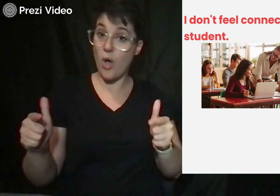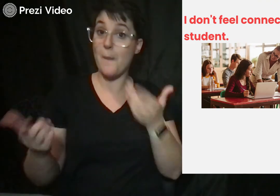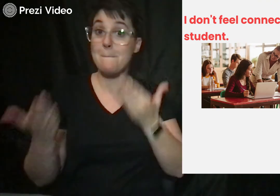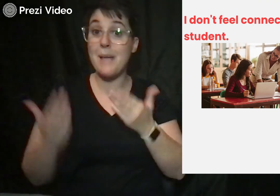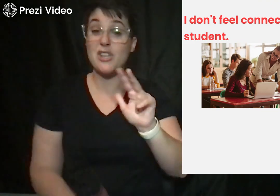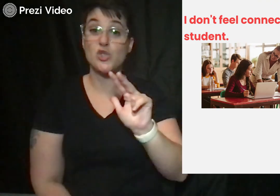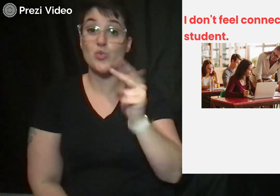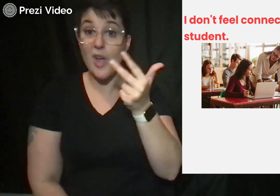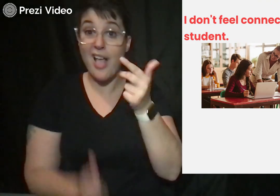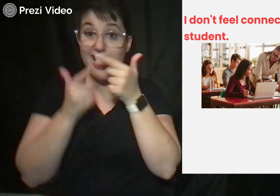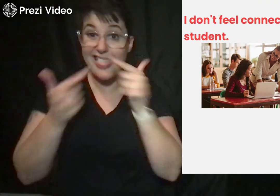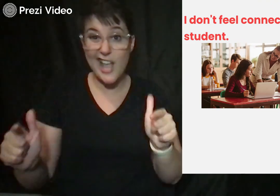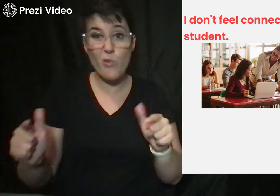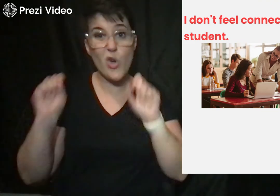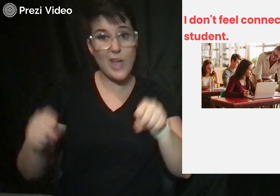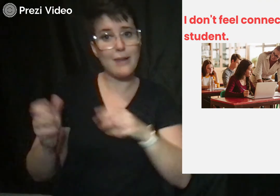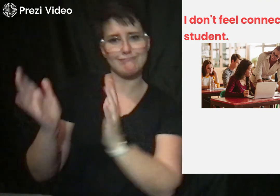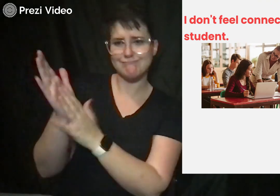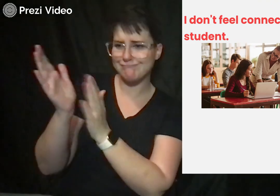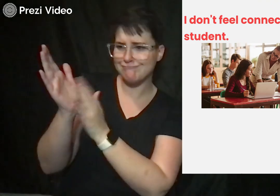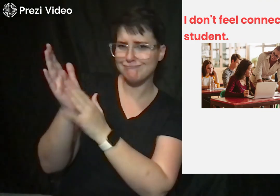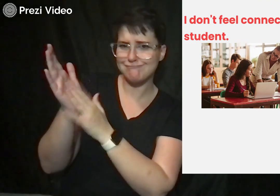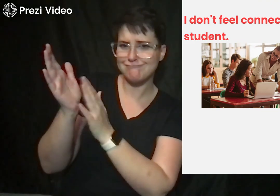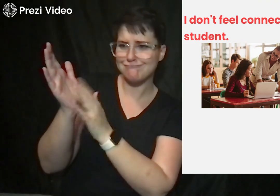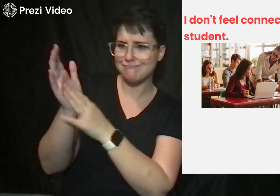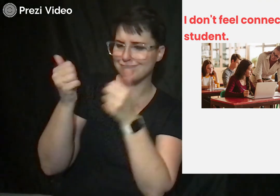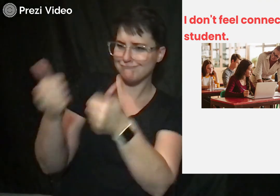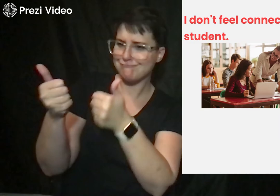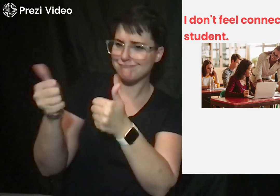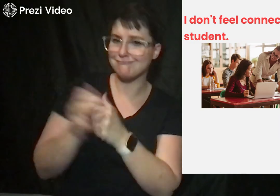Or trilingualism depending on what language their parents speak at home.